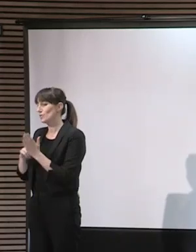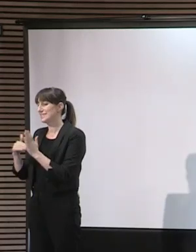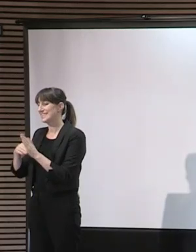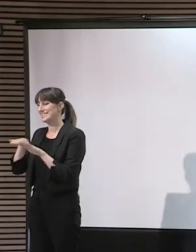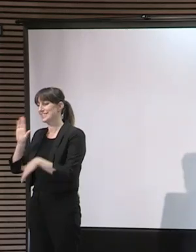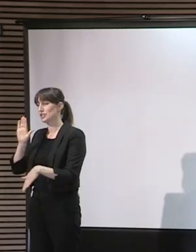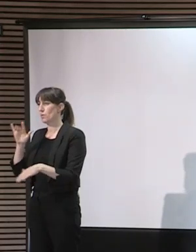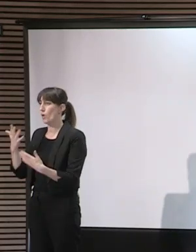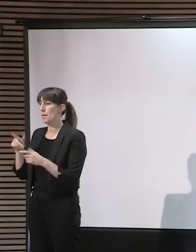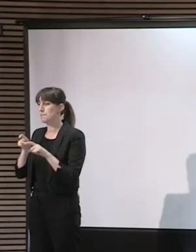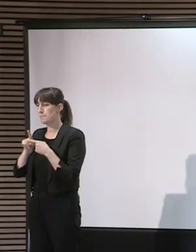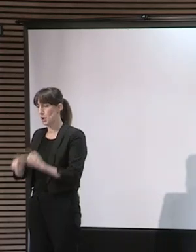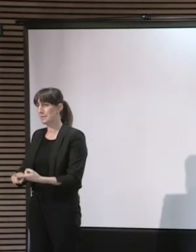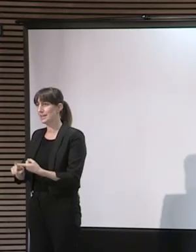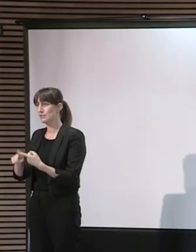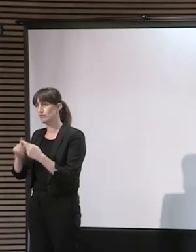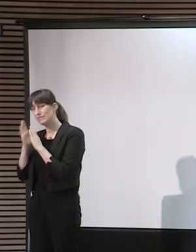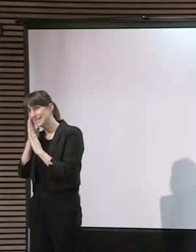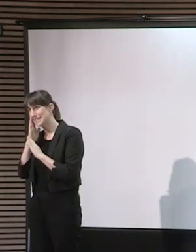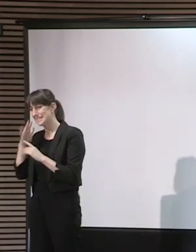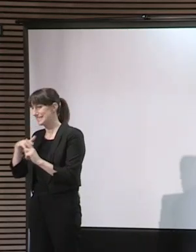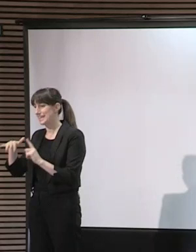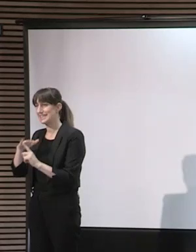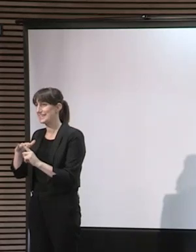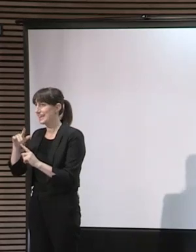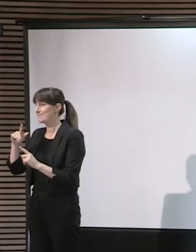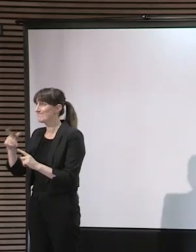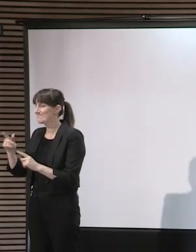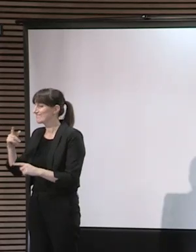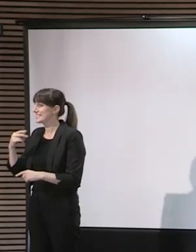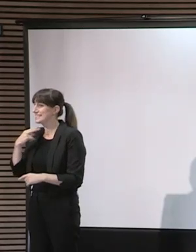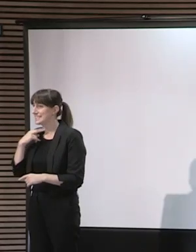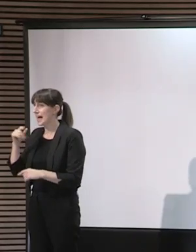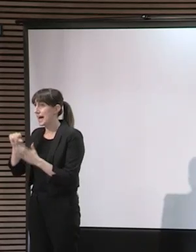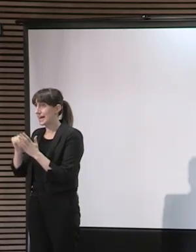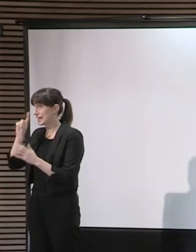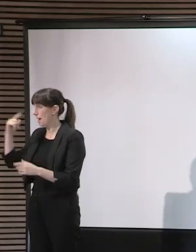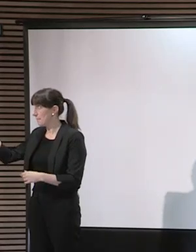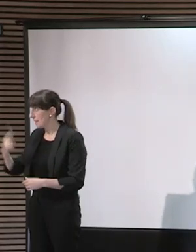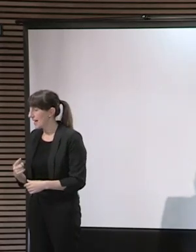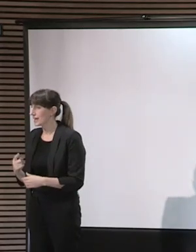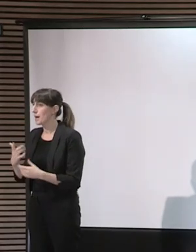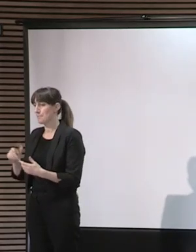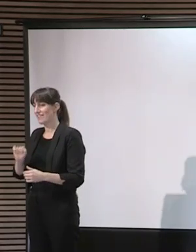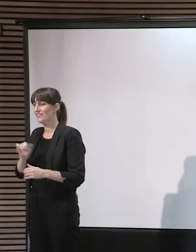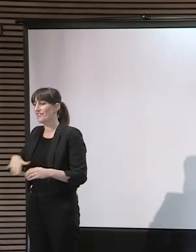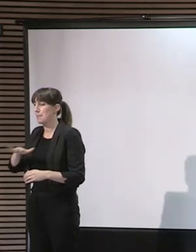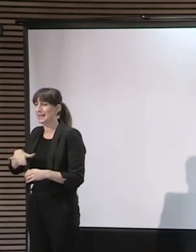have been caught out offshore. That's a group that we're now working through how we look at